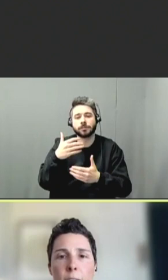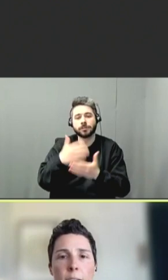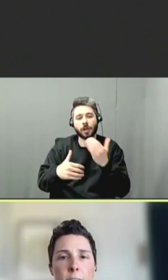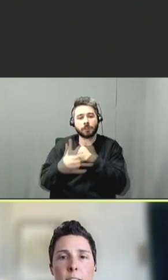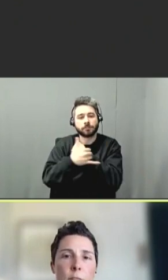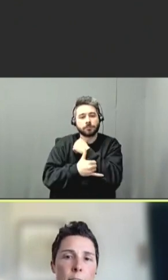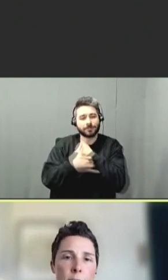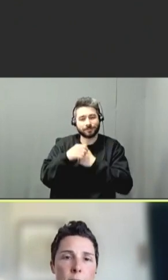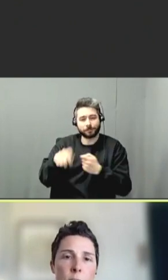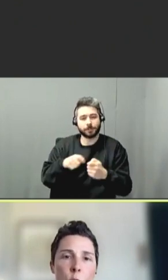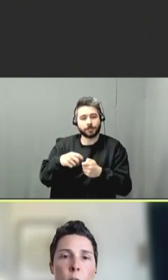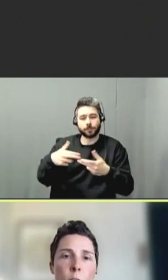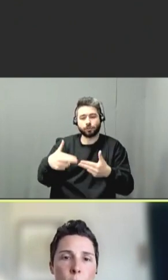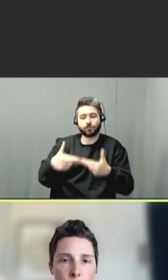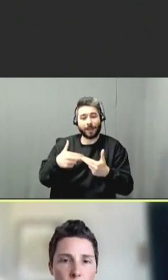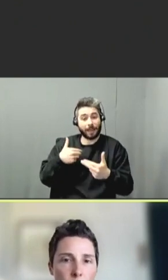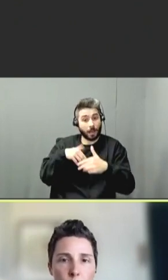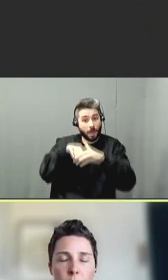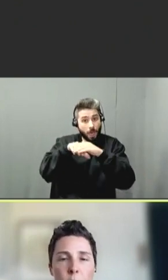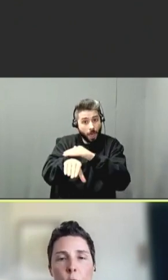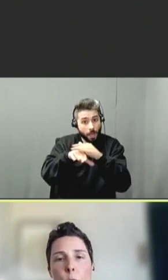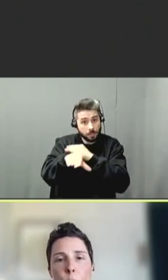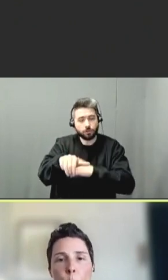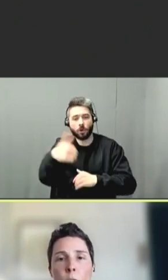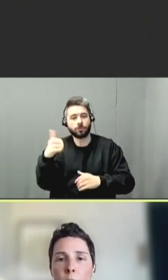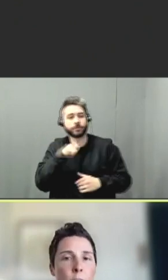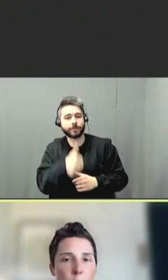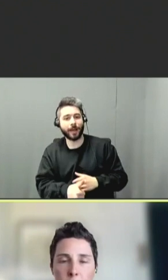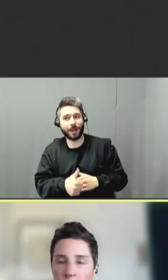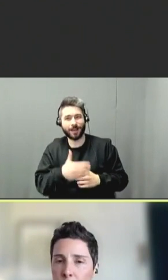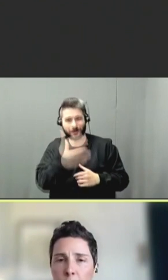regions had access to vaccines, while others did not because, "there were not enough cases."